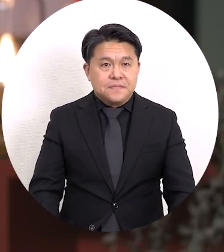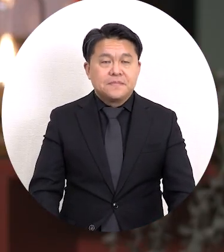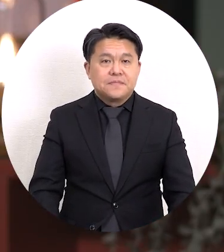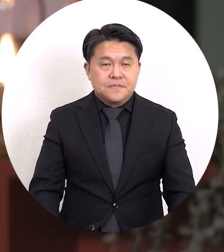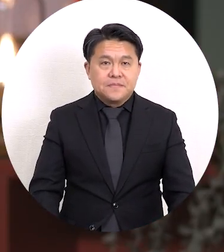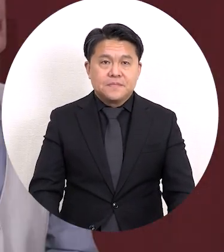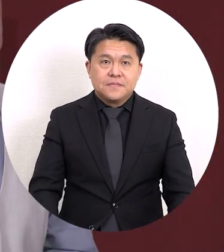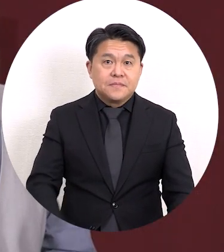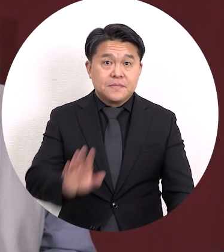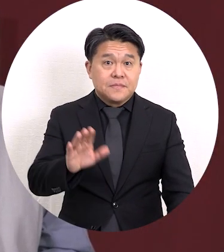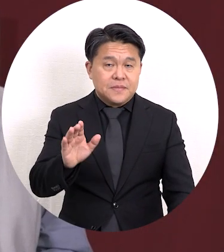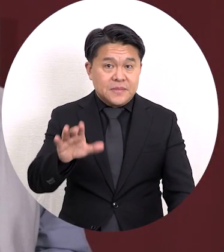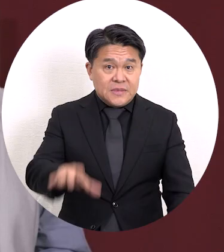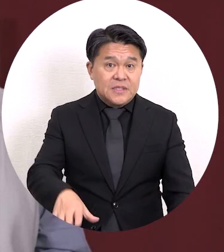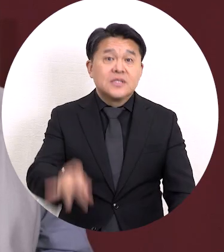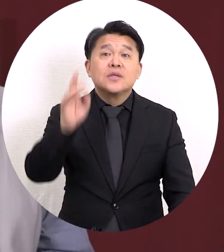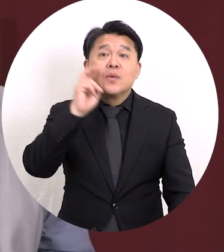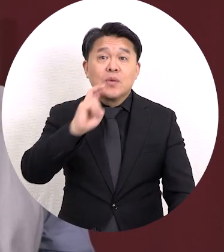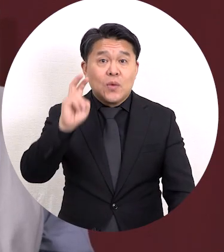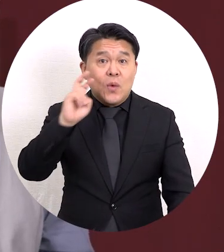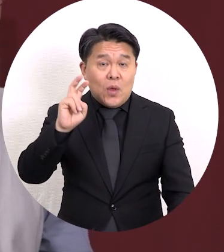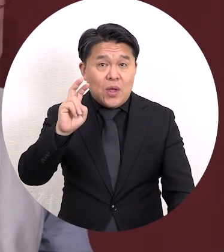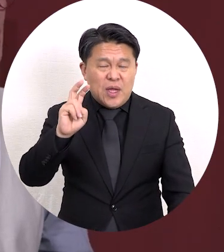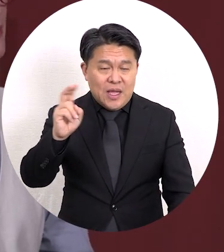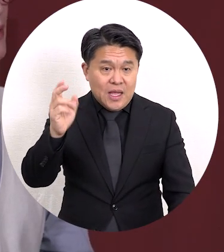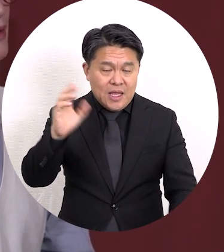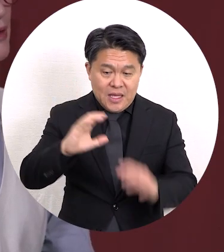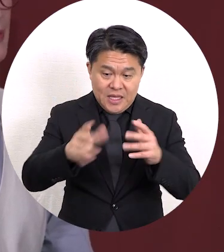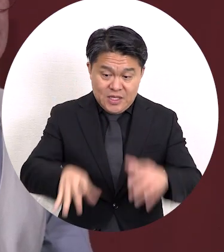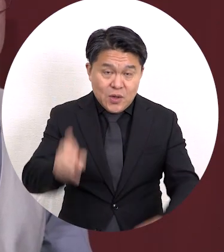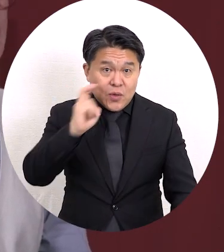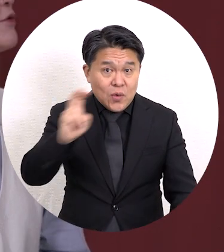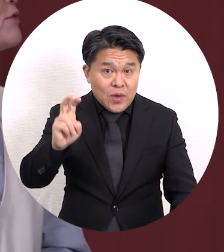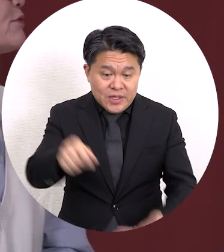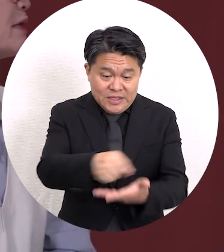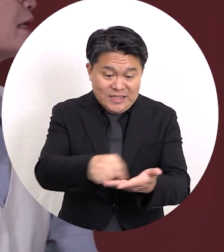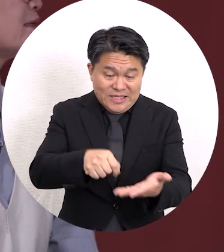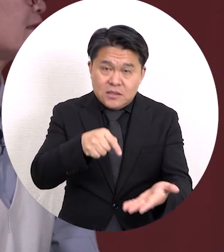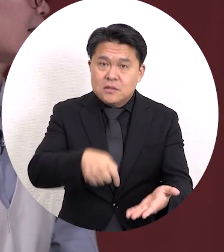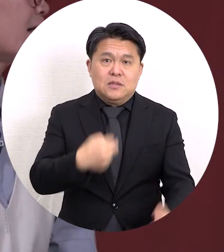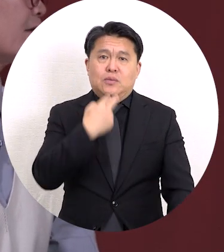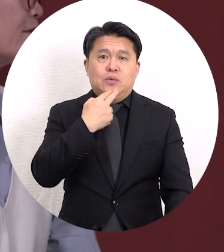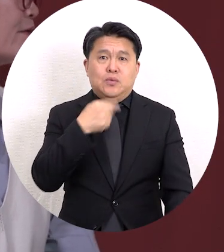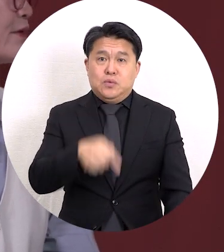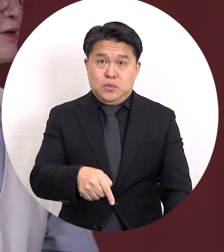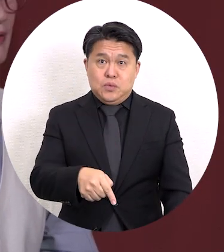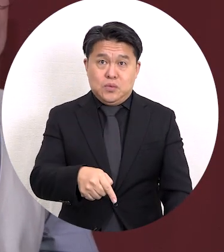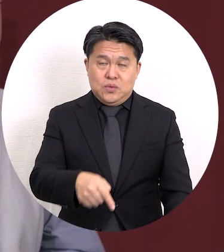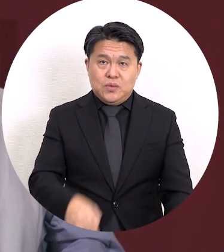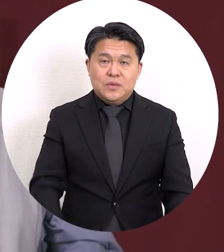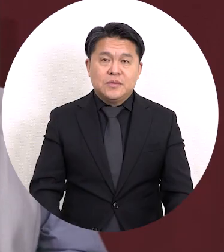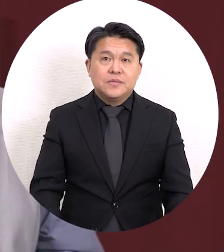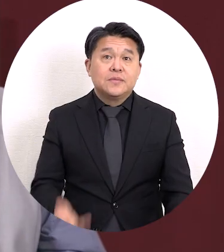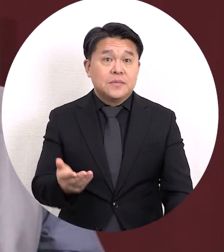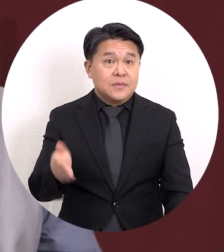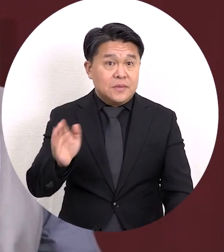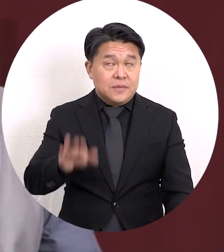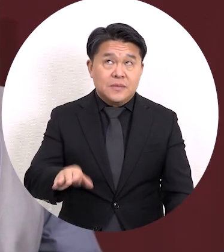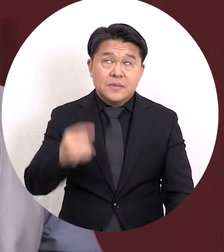Well, there are no records of the first songs or music. However, it can be speculated that